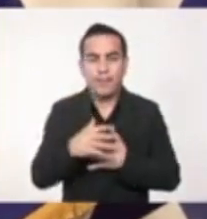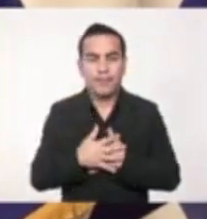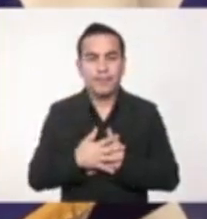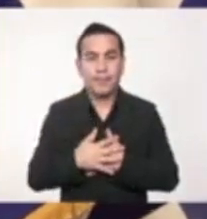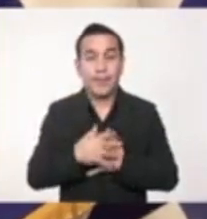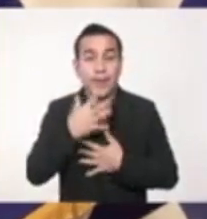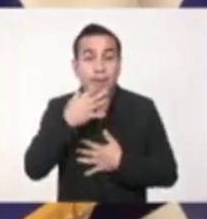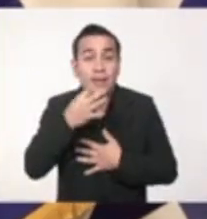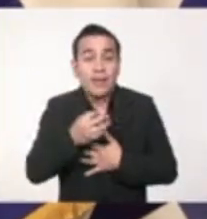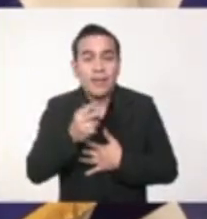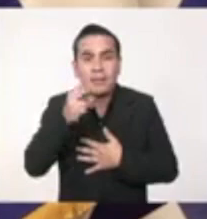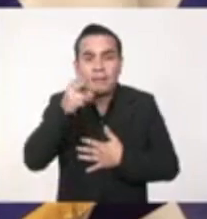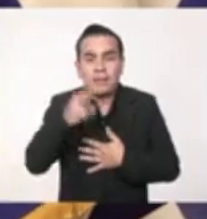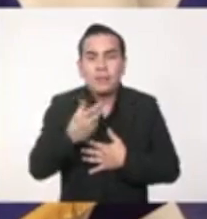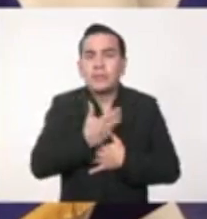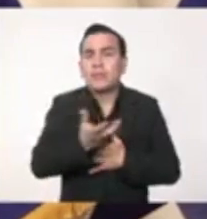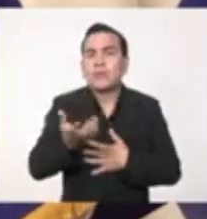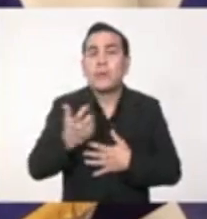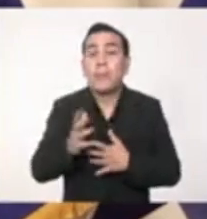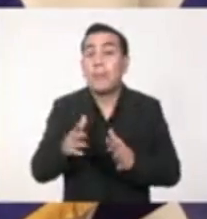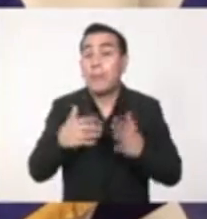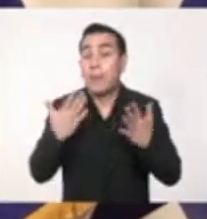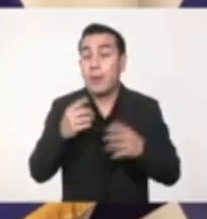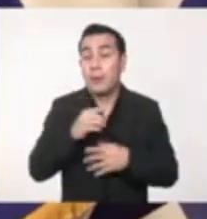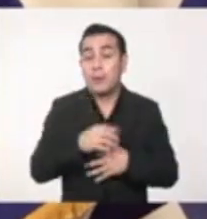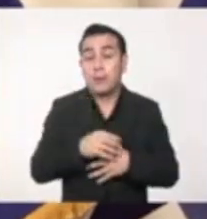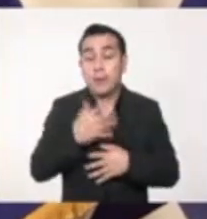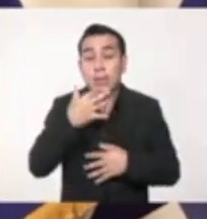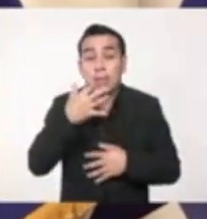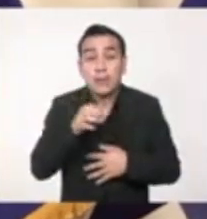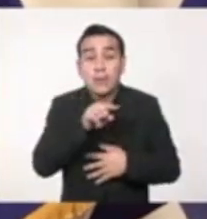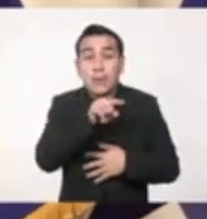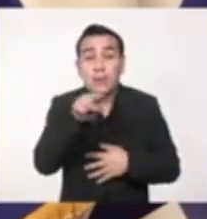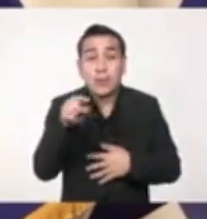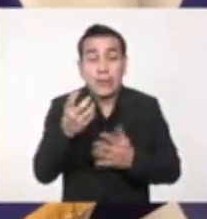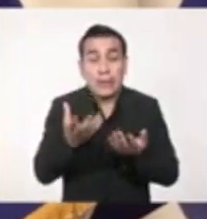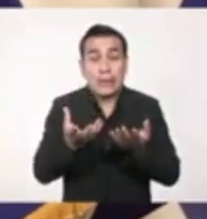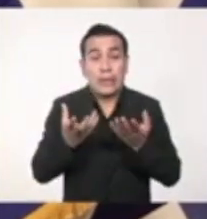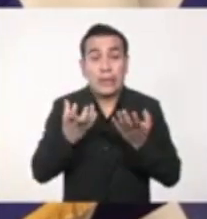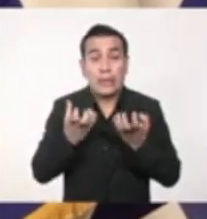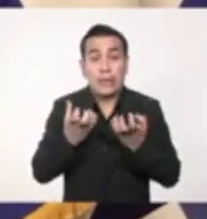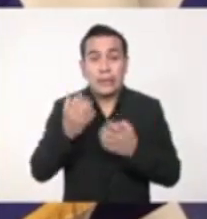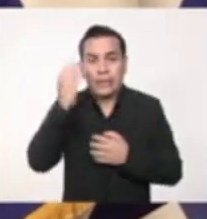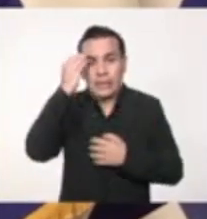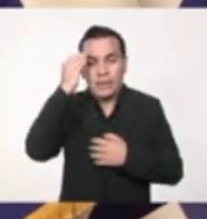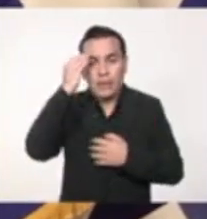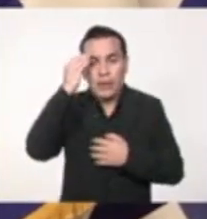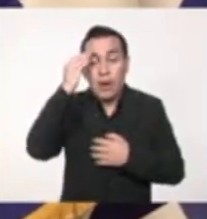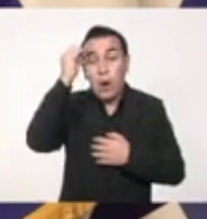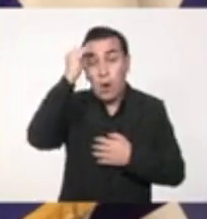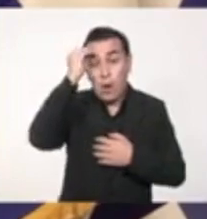It's how it should be, so that you, well, if you they want to have a real opinion of what people are